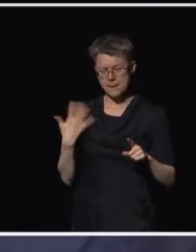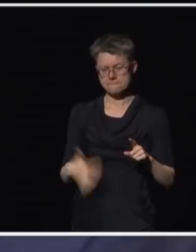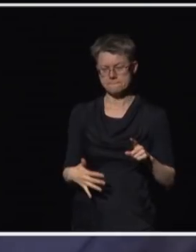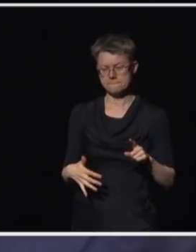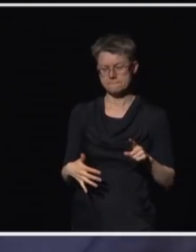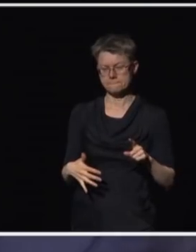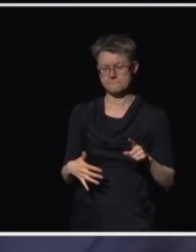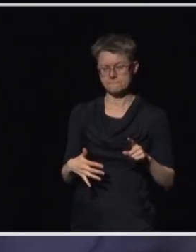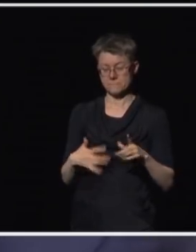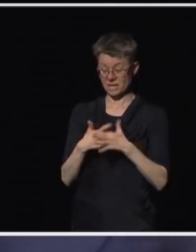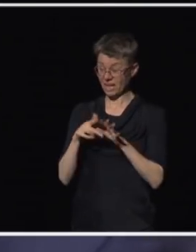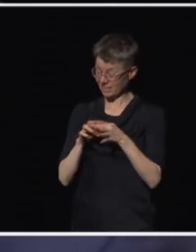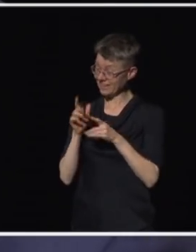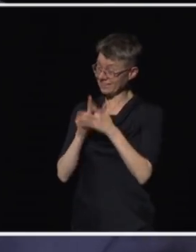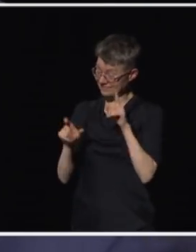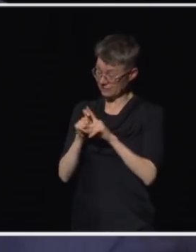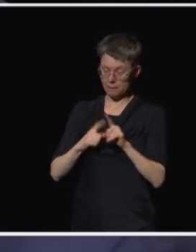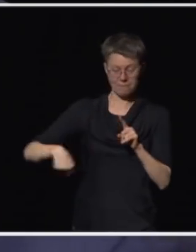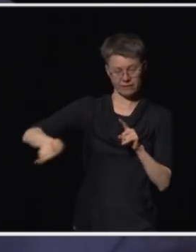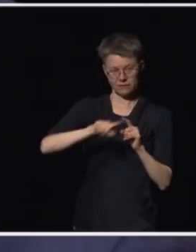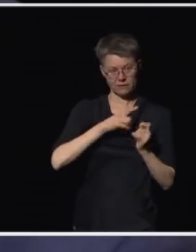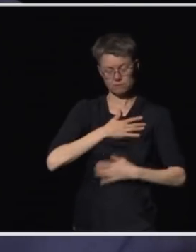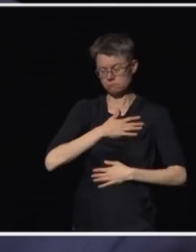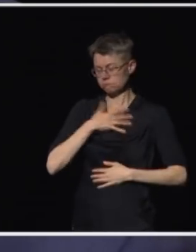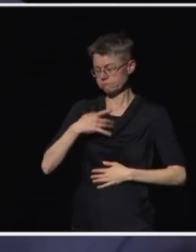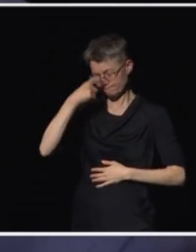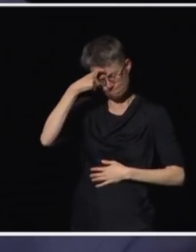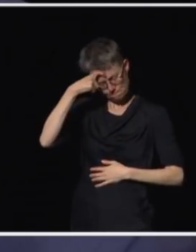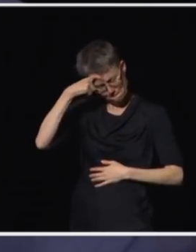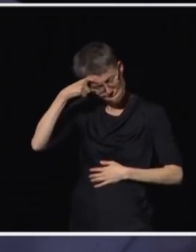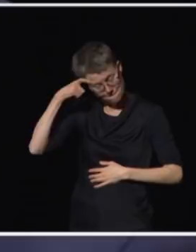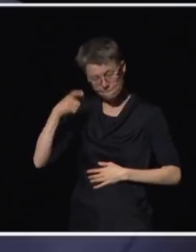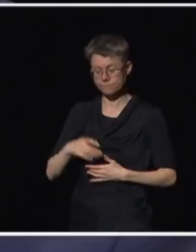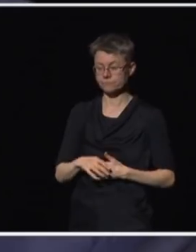I cannot emphasise how hurtful it is when you have the mic